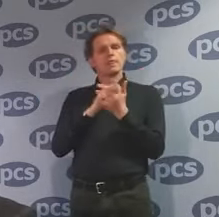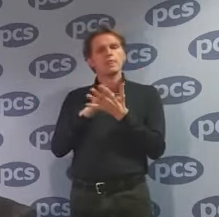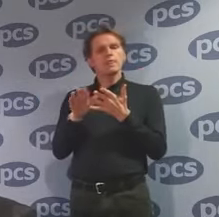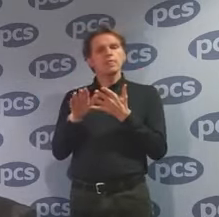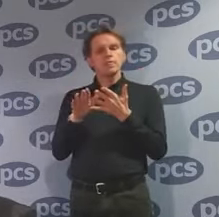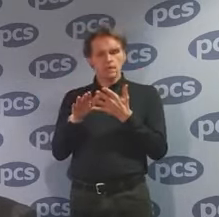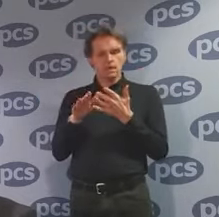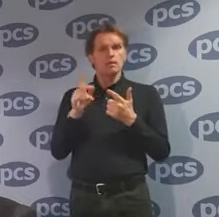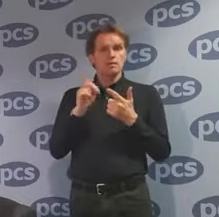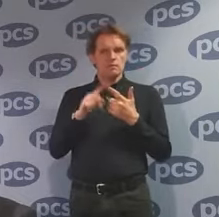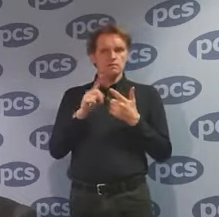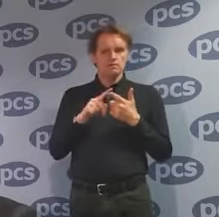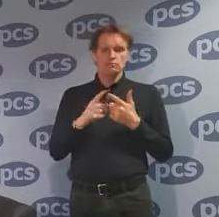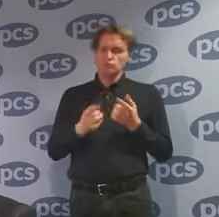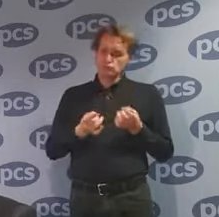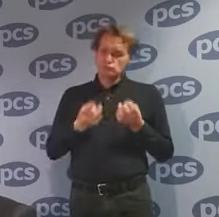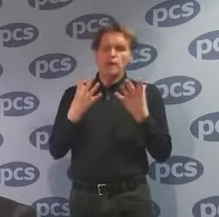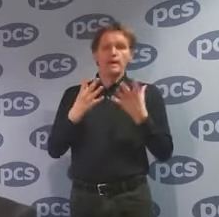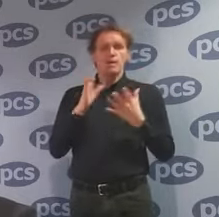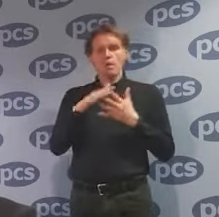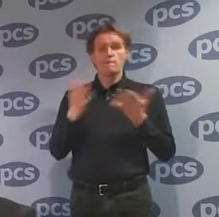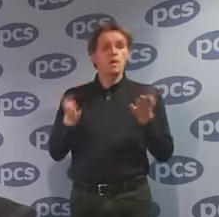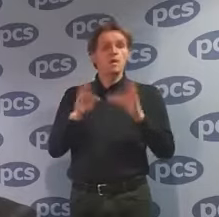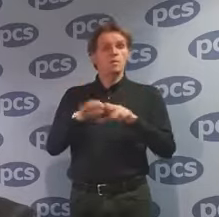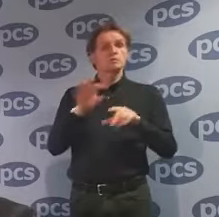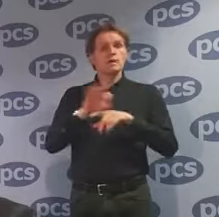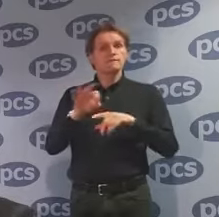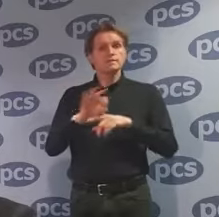other DWP offices. What drives the government is saving money I mean it